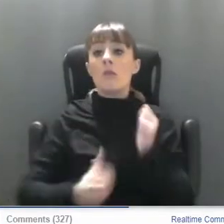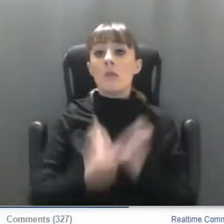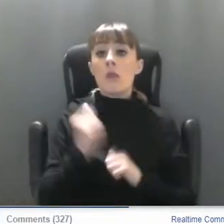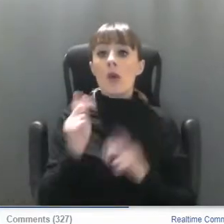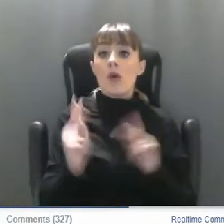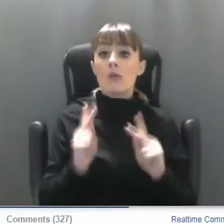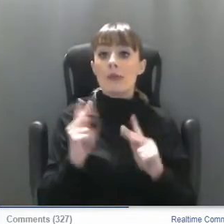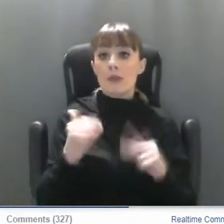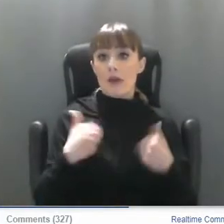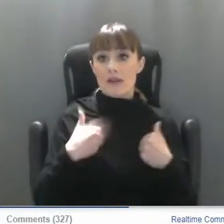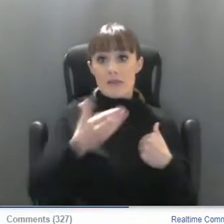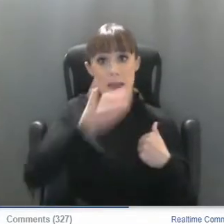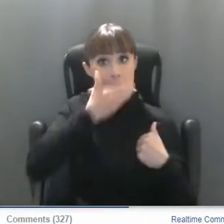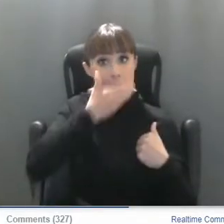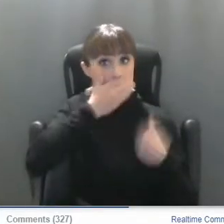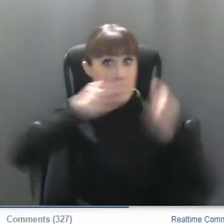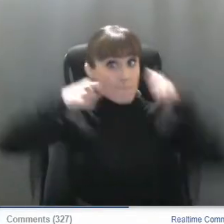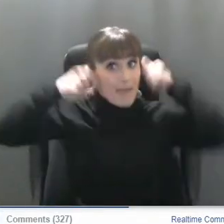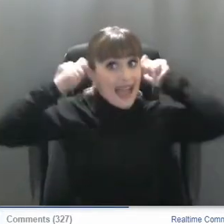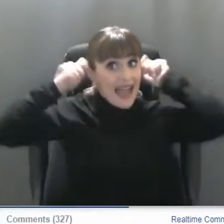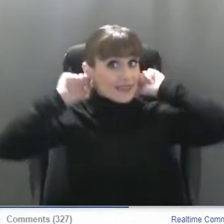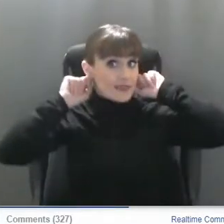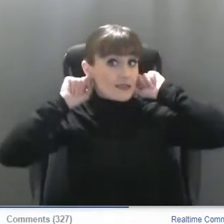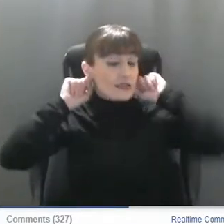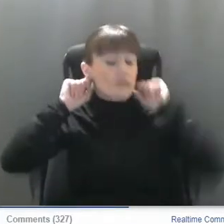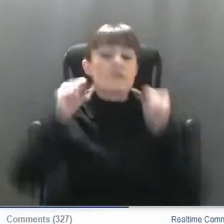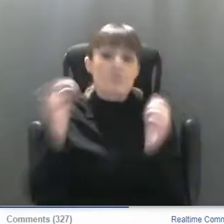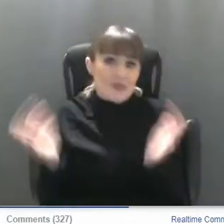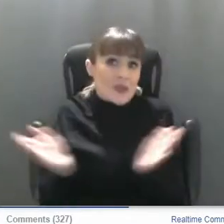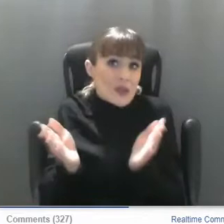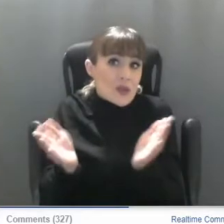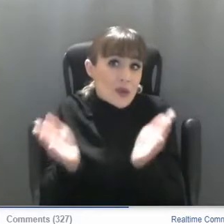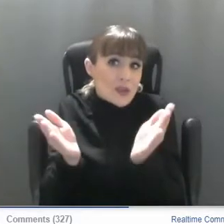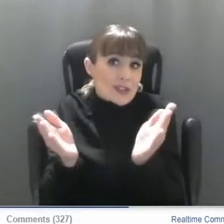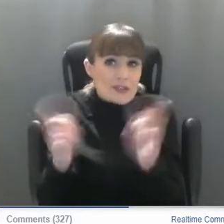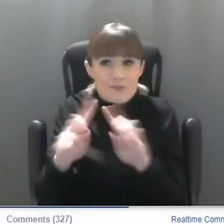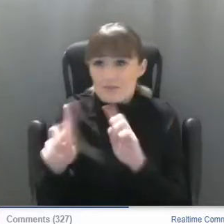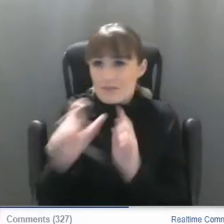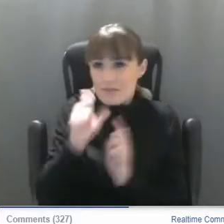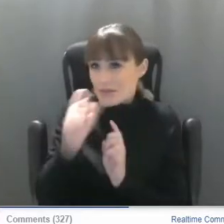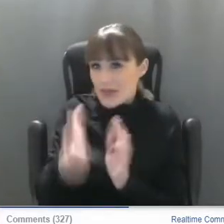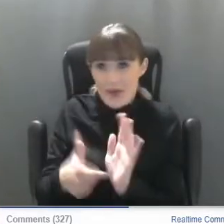encouraged but not required. And I'm so glad you guys, we had a great opening day!